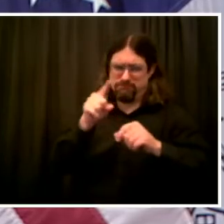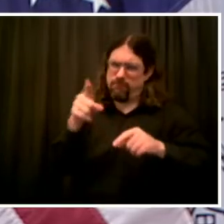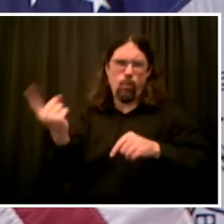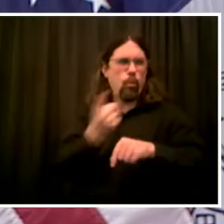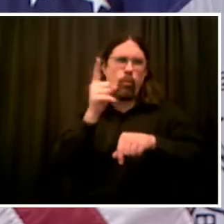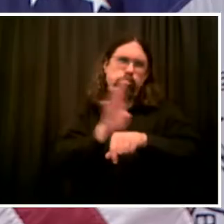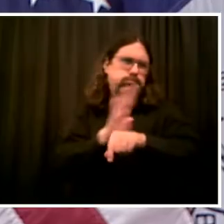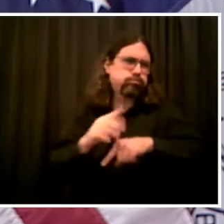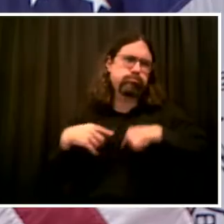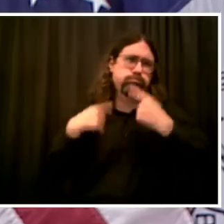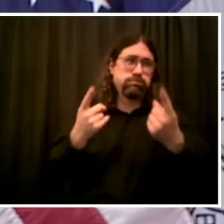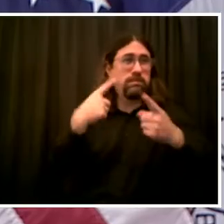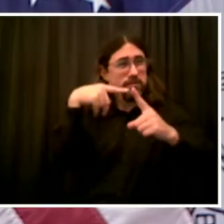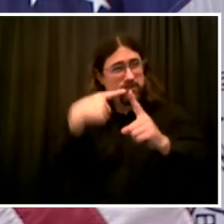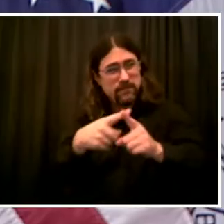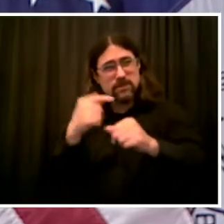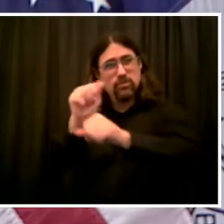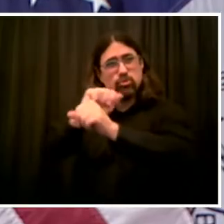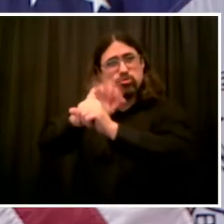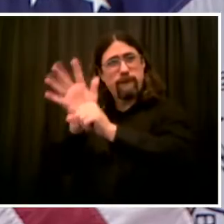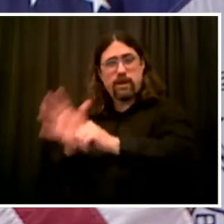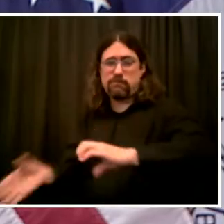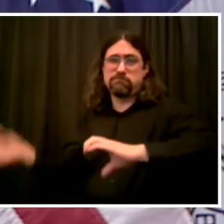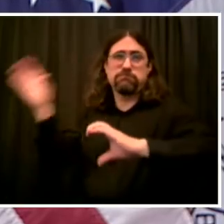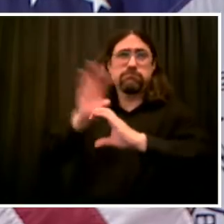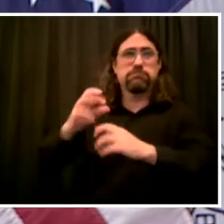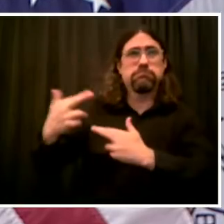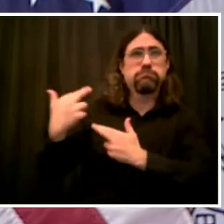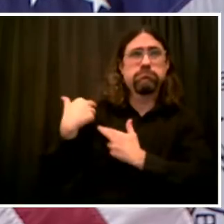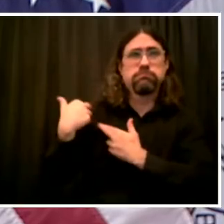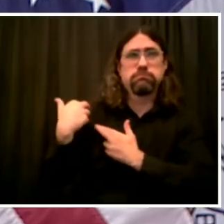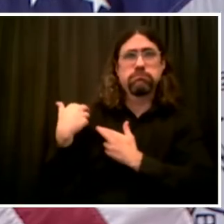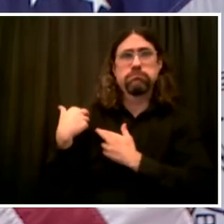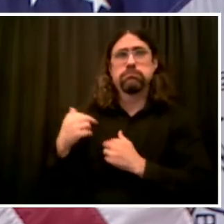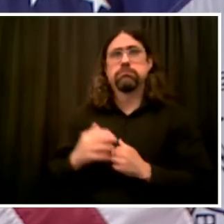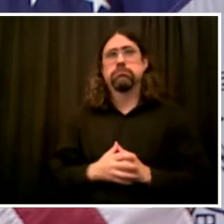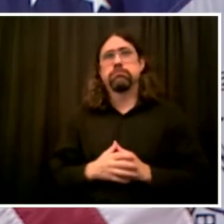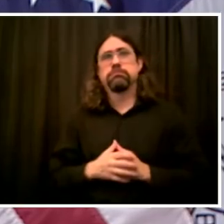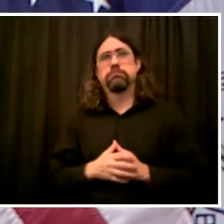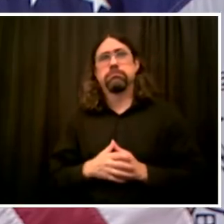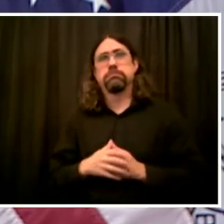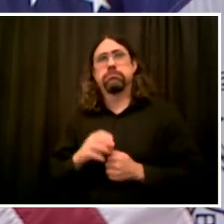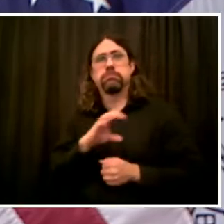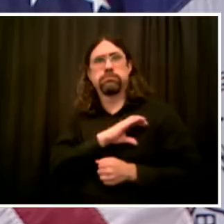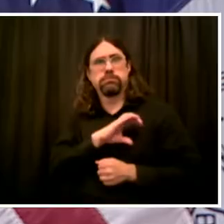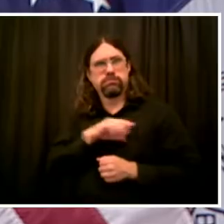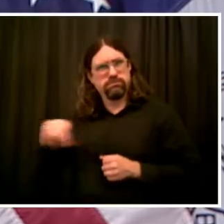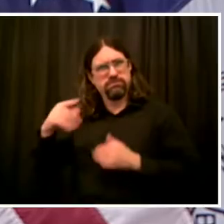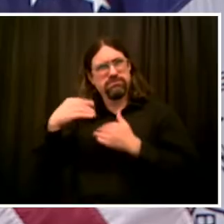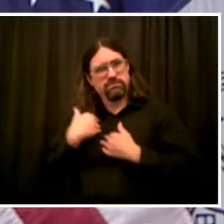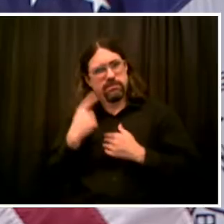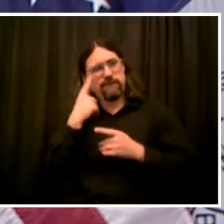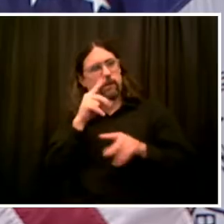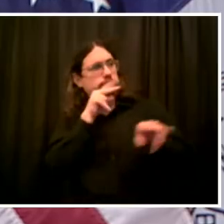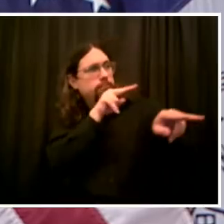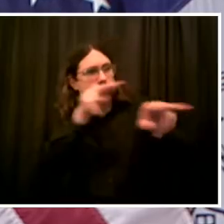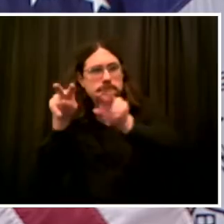PROTECT PEOPLE, KEEP CRIME DOWN, SUPPORT PEOPLE IN TERMS OF QUALITY OF LIFE WHILE ALSO HAVING TO PLAY A